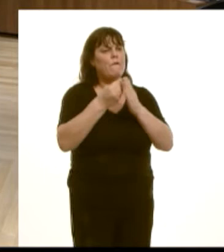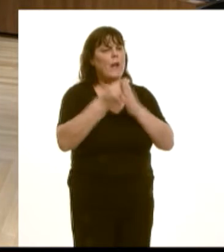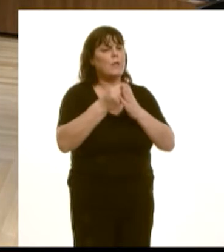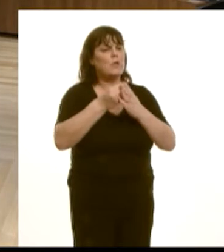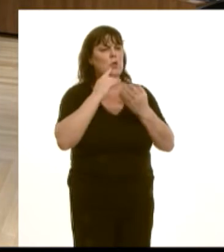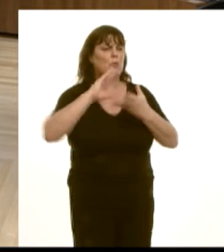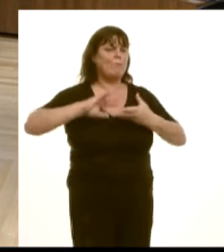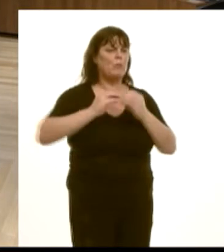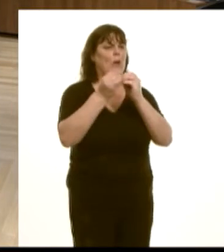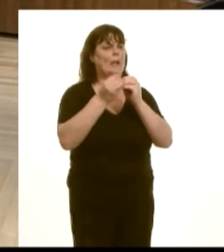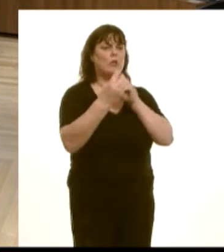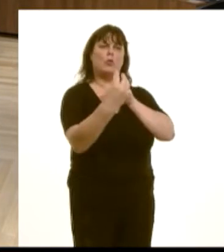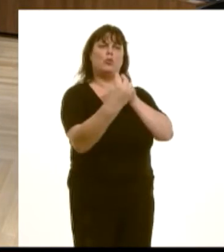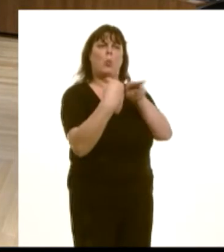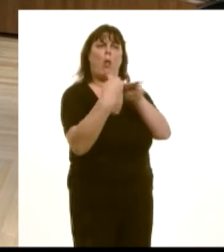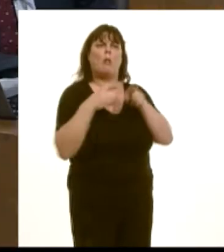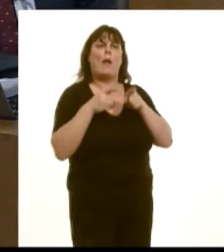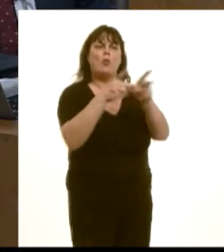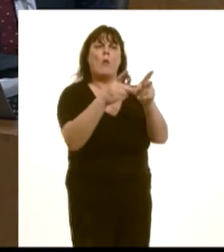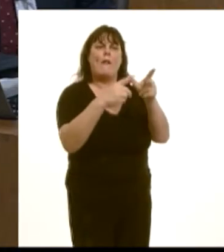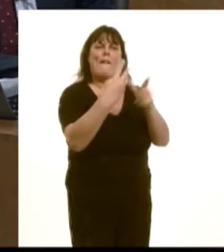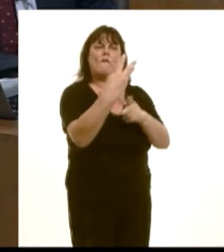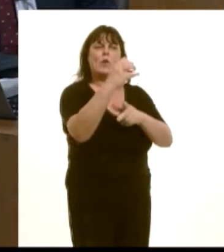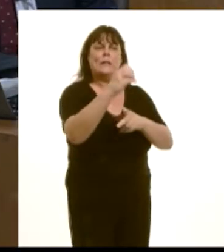for that purpose, then yes, of course, we will. The issue with transport in European